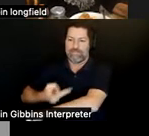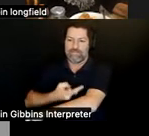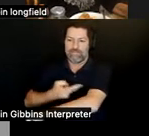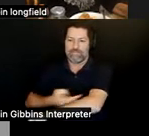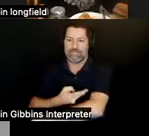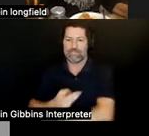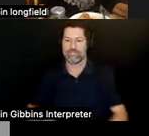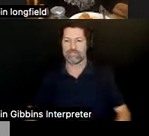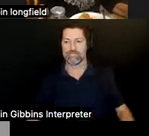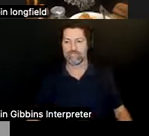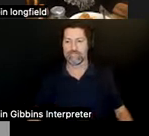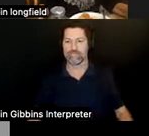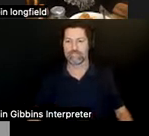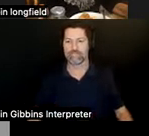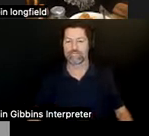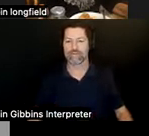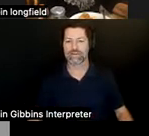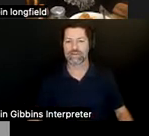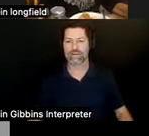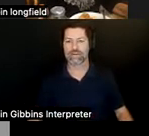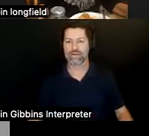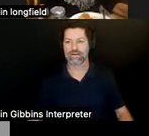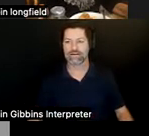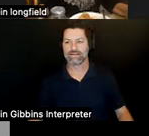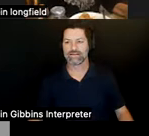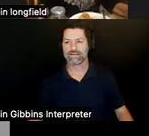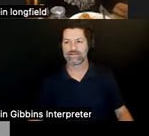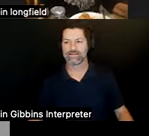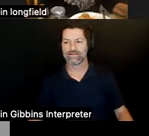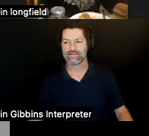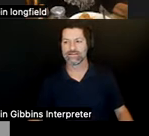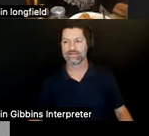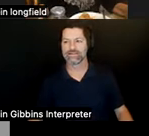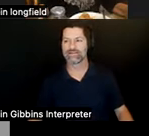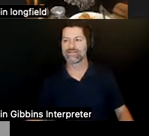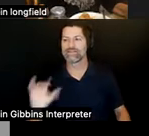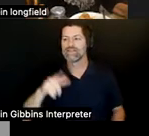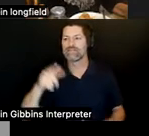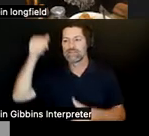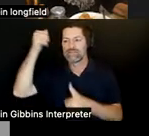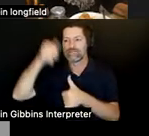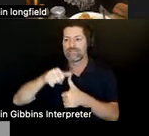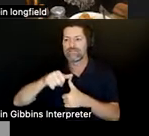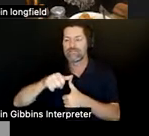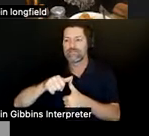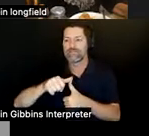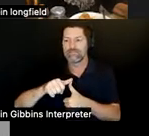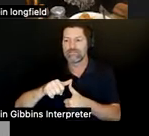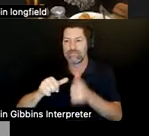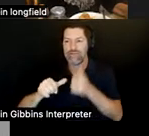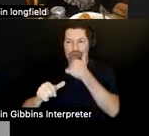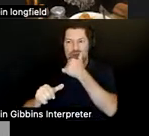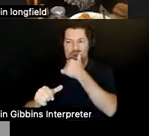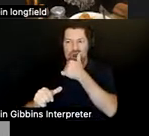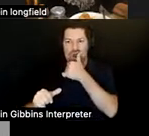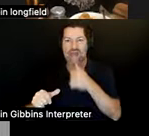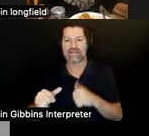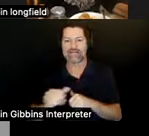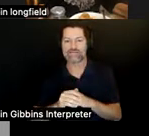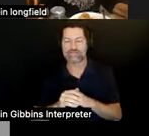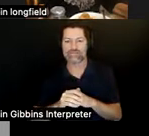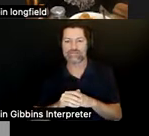is we are going to remember the